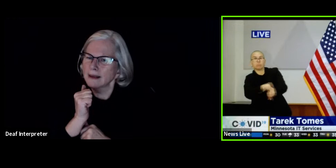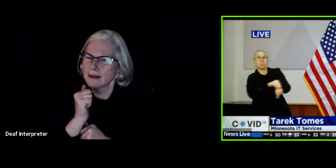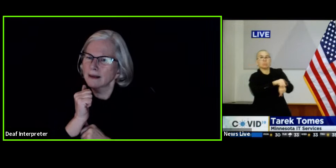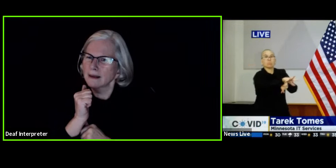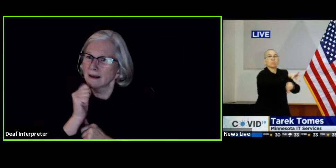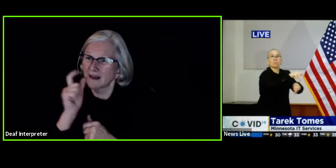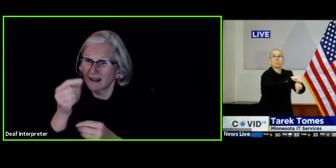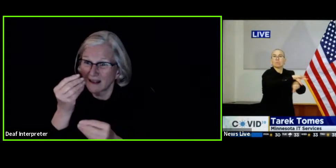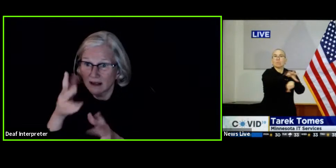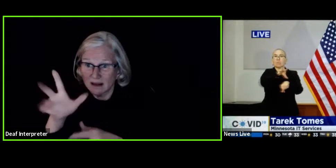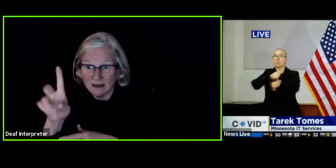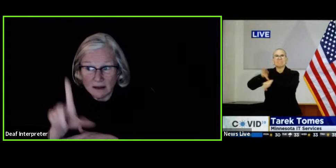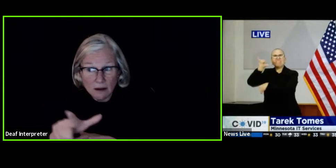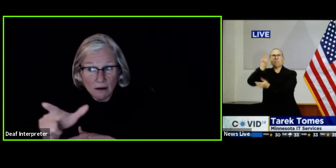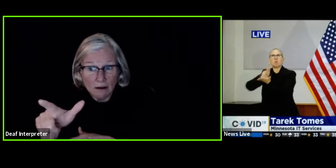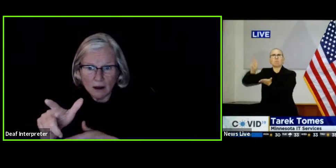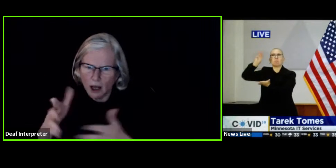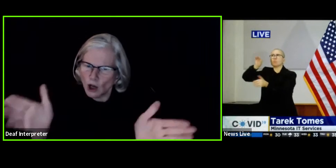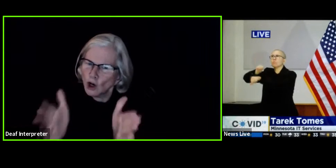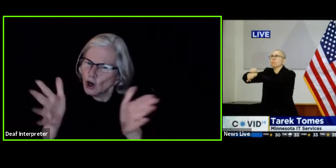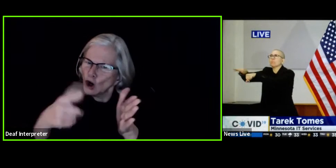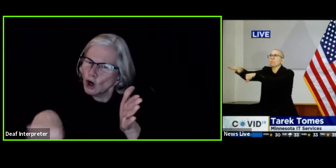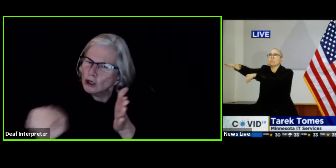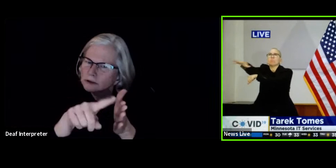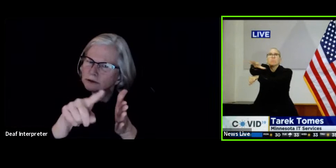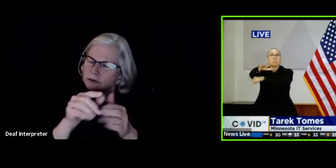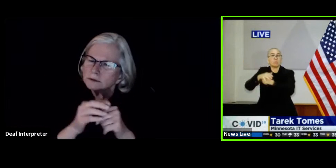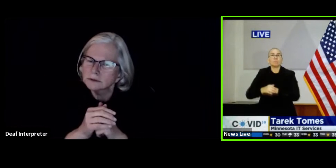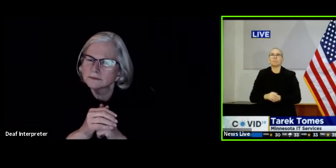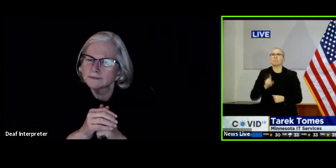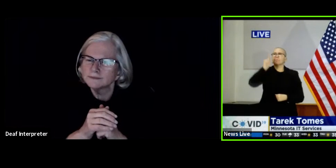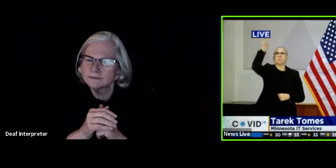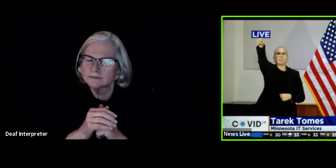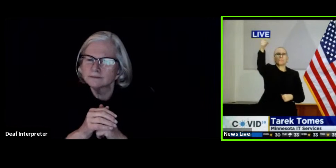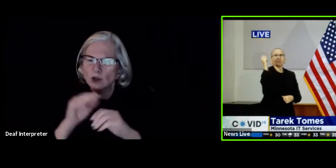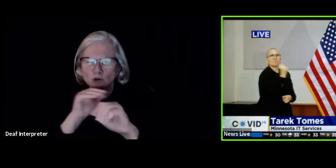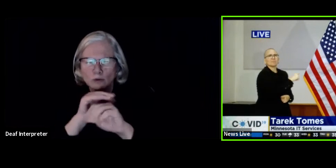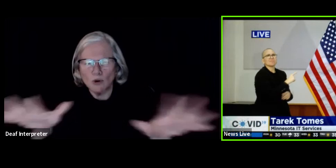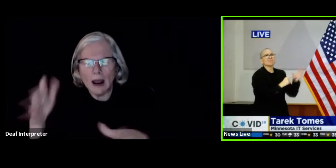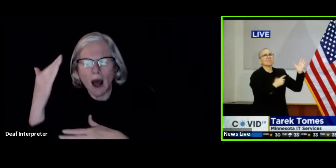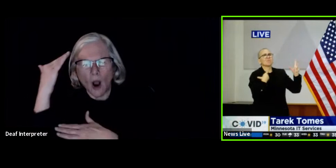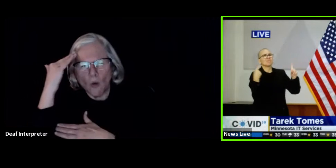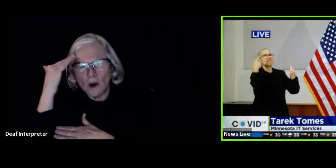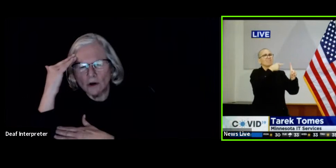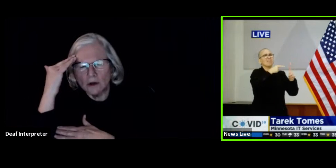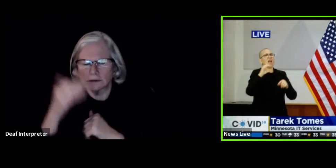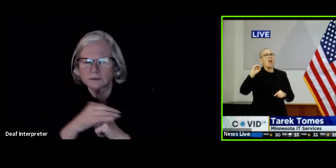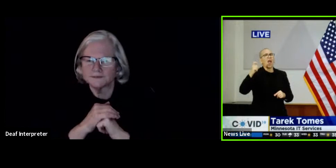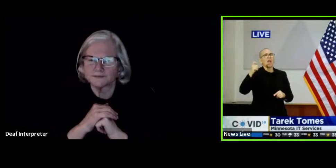HAVE A POPULATION THAT, YOU KNOW, WE SEE PEOPLE WHO